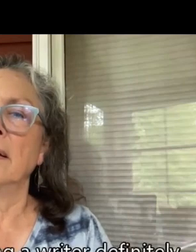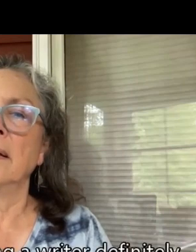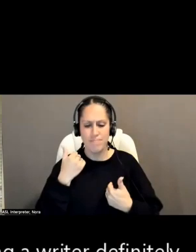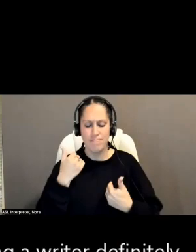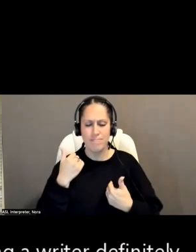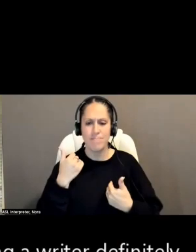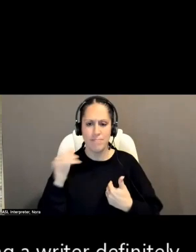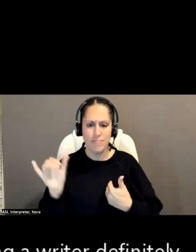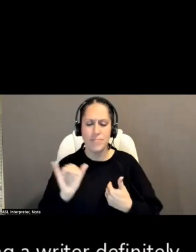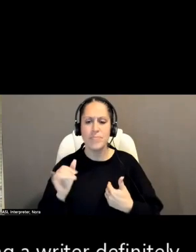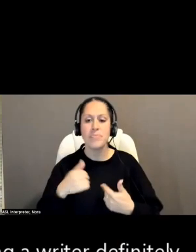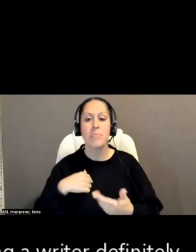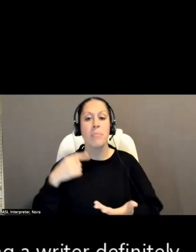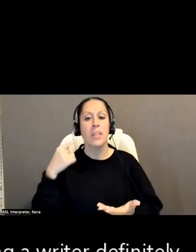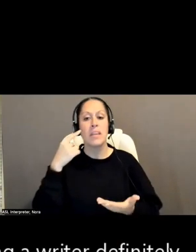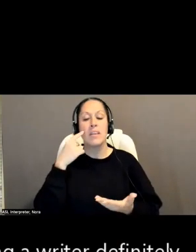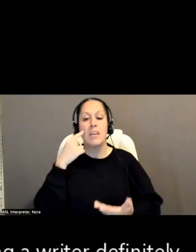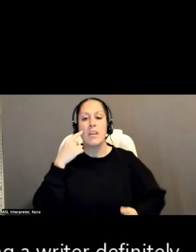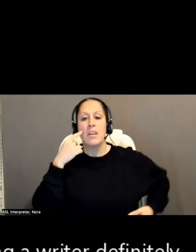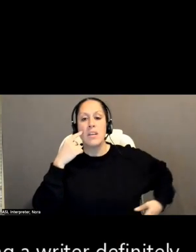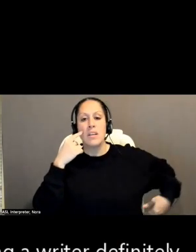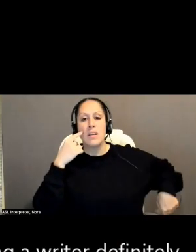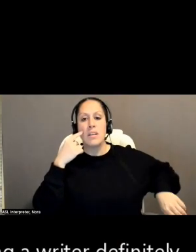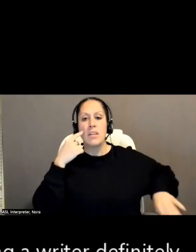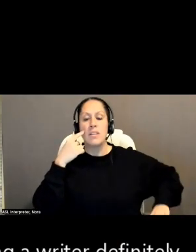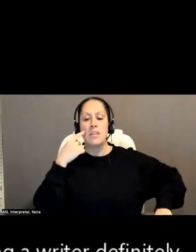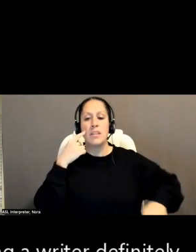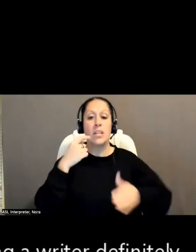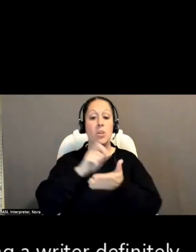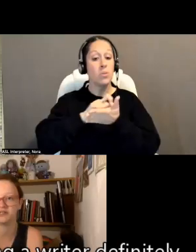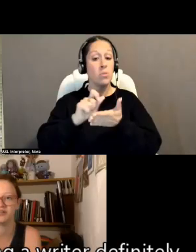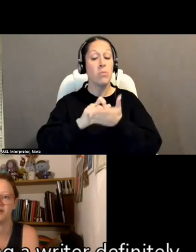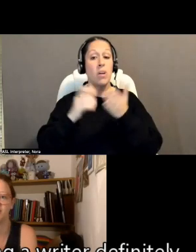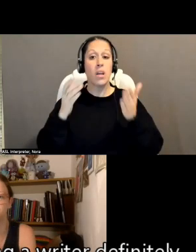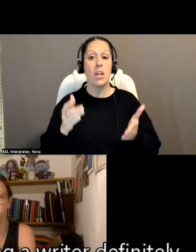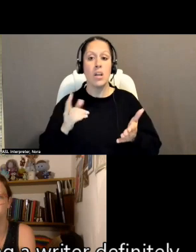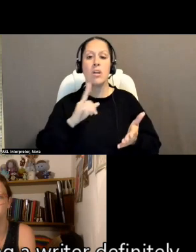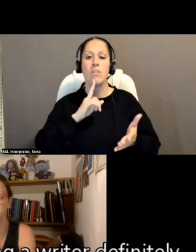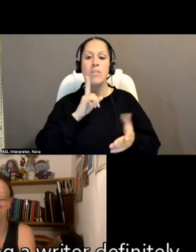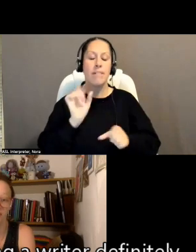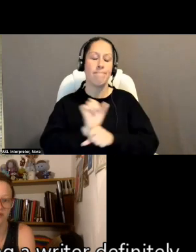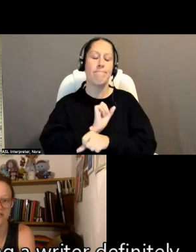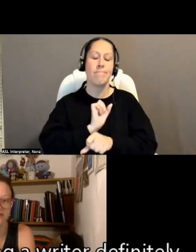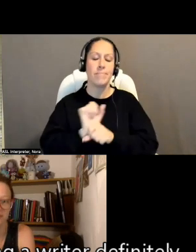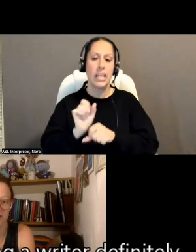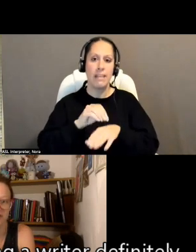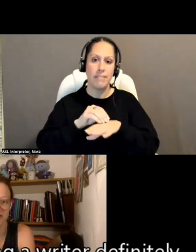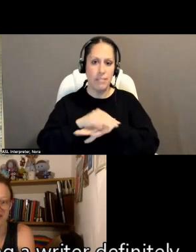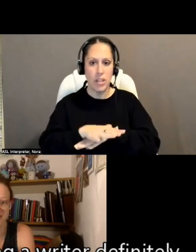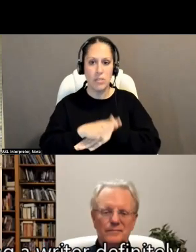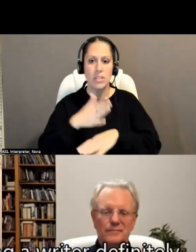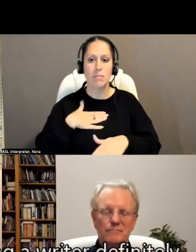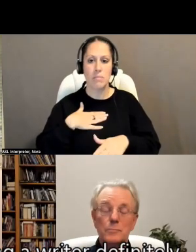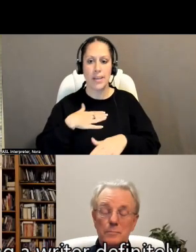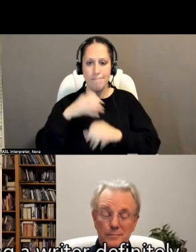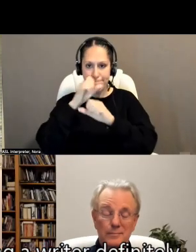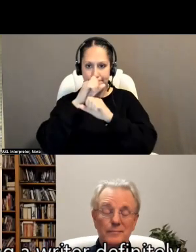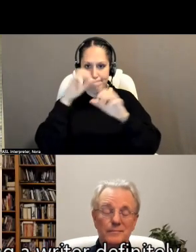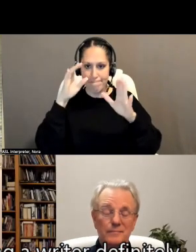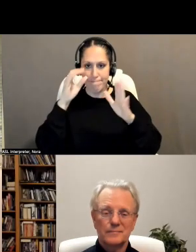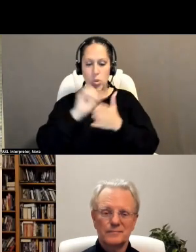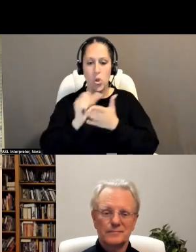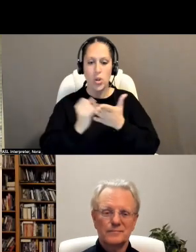Um, I think that being a writer definitely, um, influences my artistic style I think.